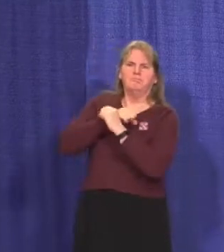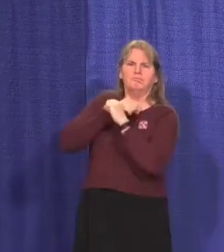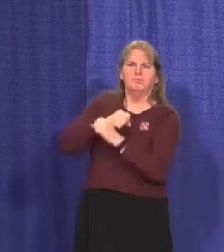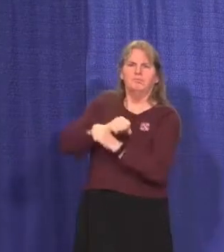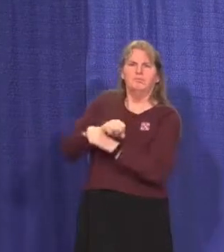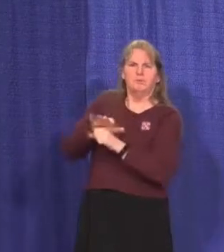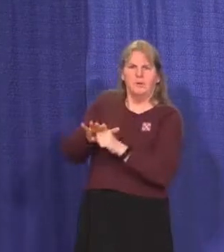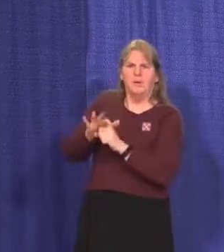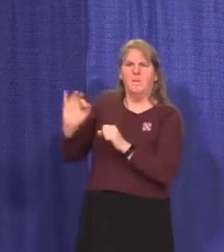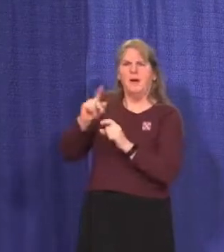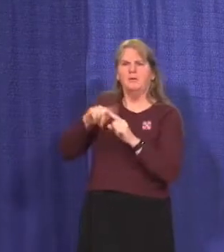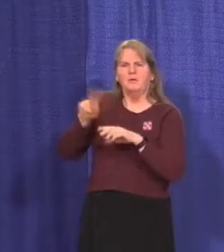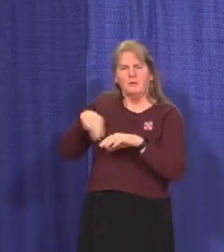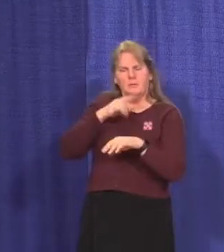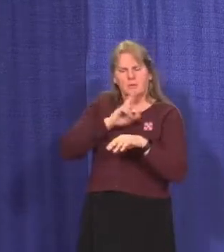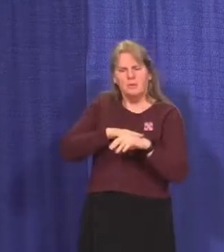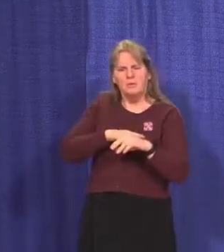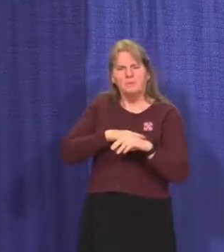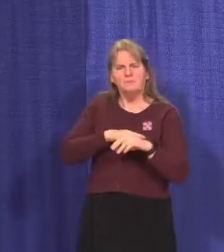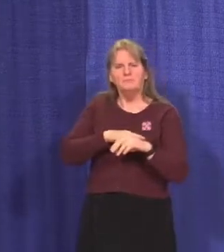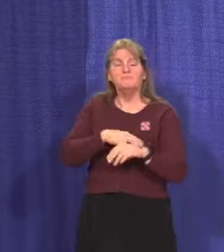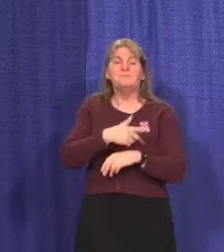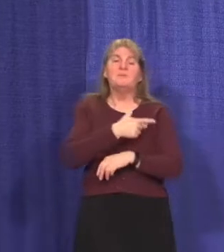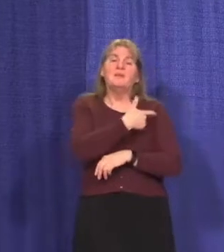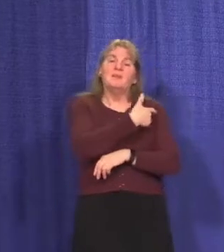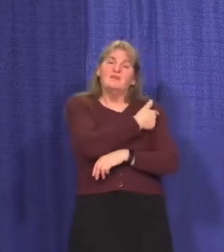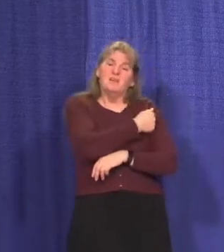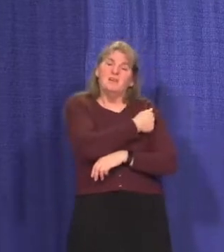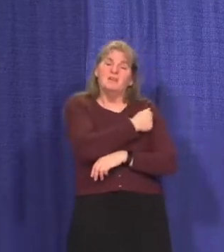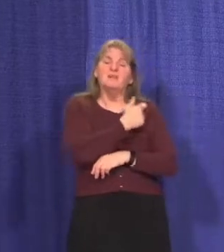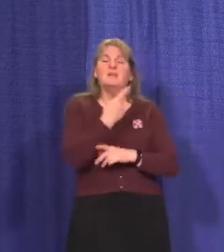responsibility and reward and with this vaccine we will find